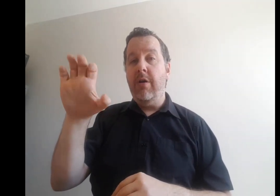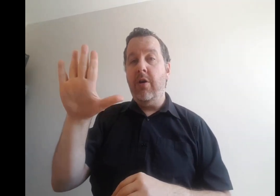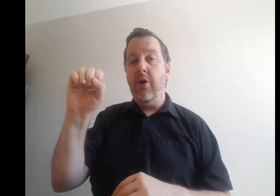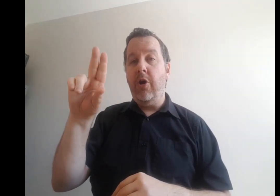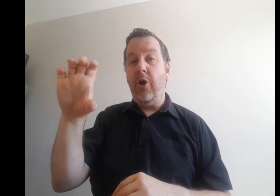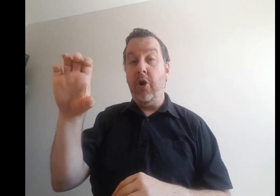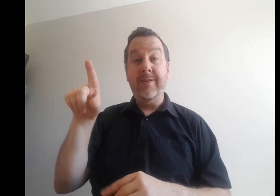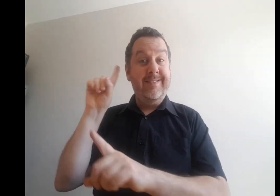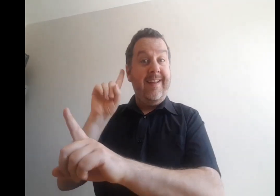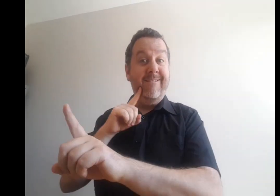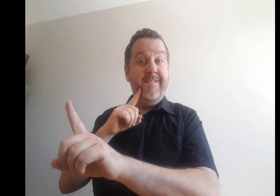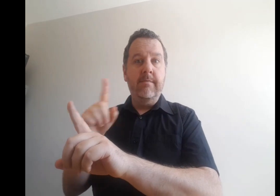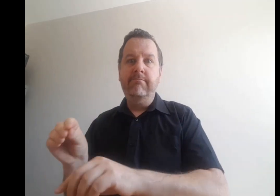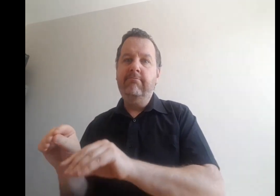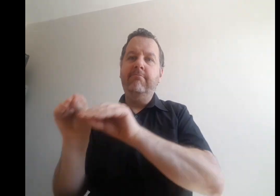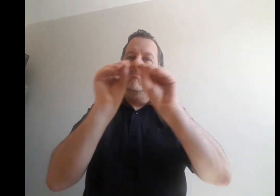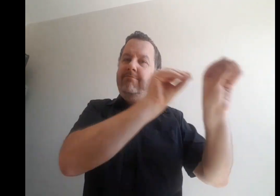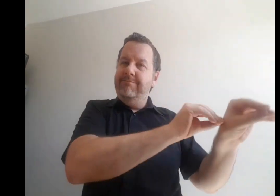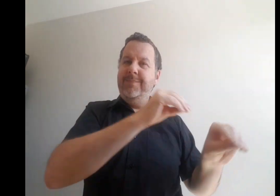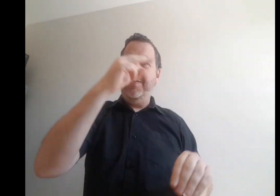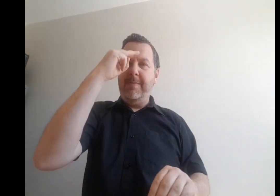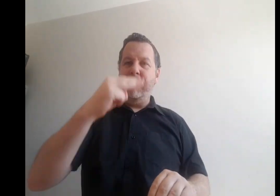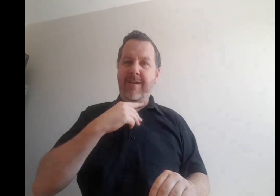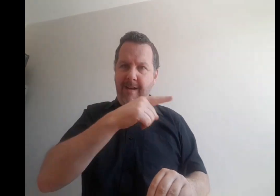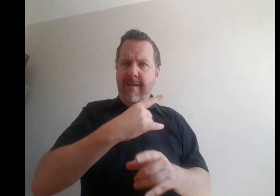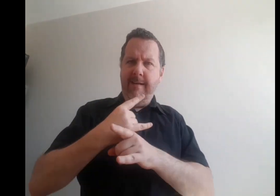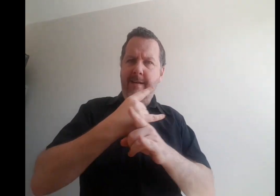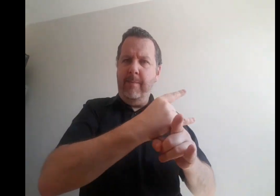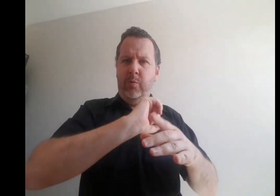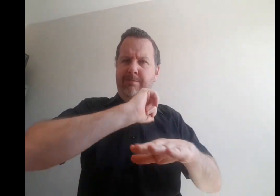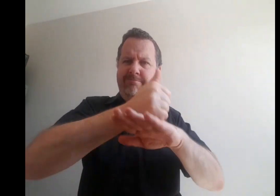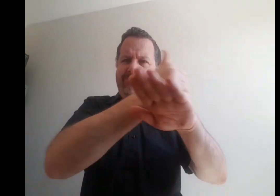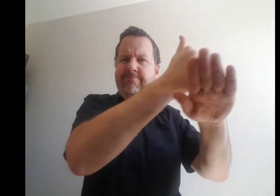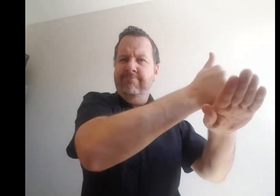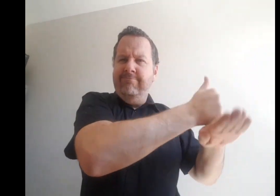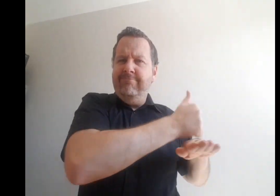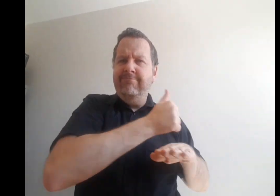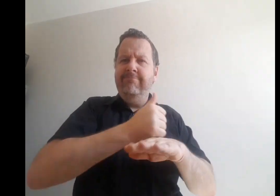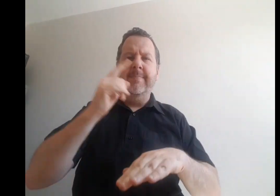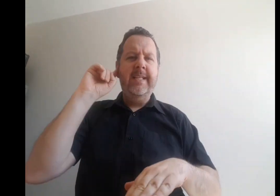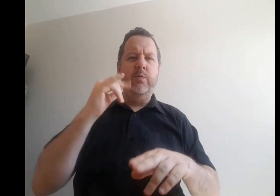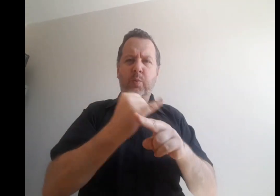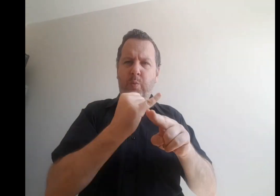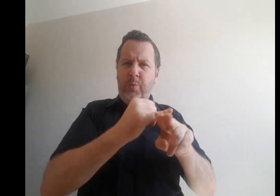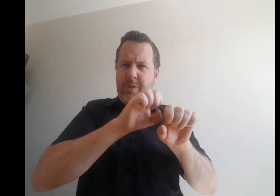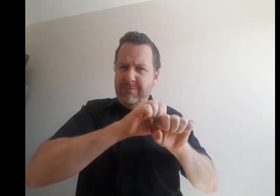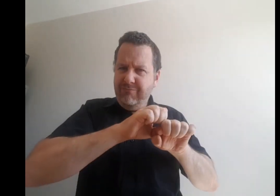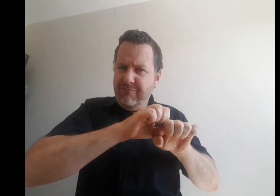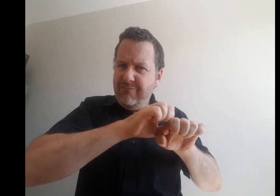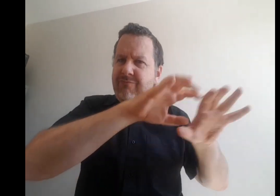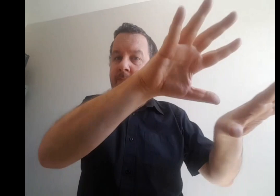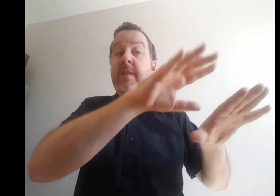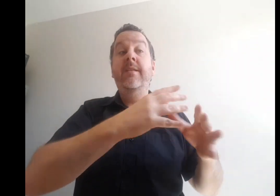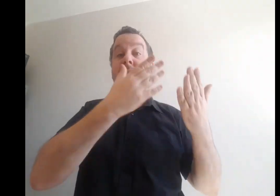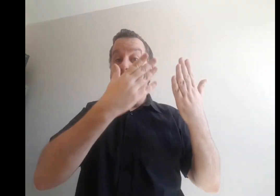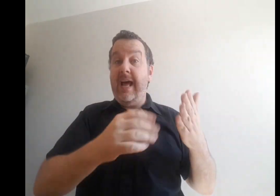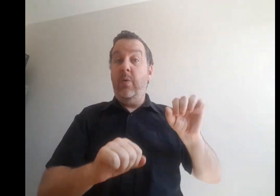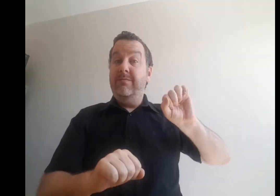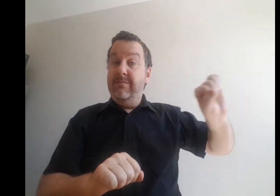went over to America and helped set up a really large number of deaf schools there.